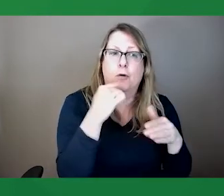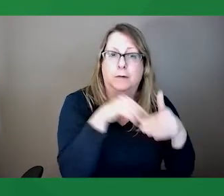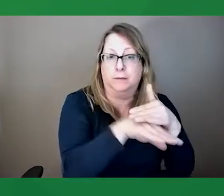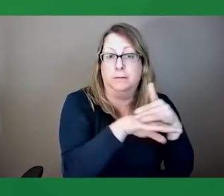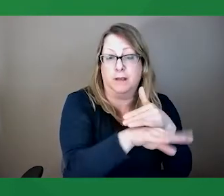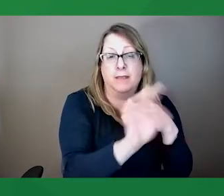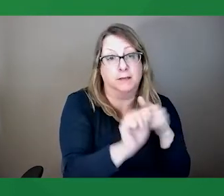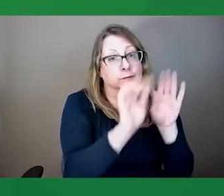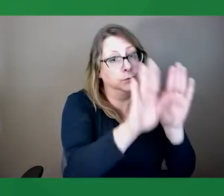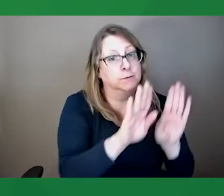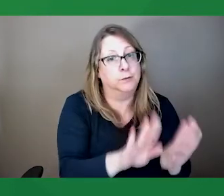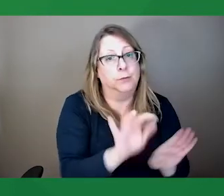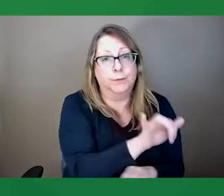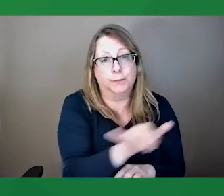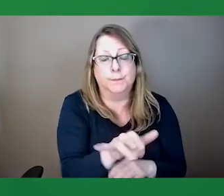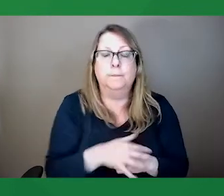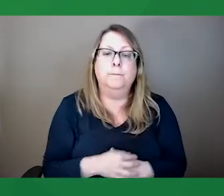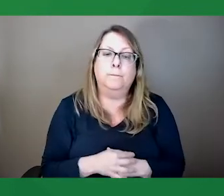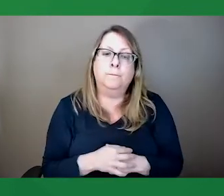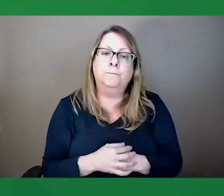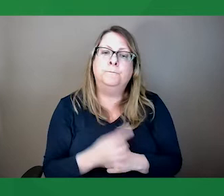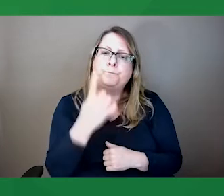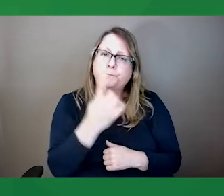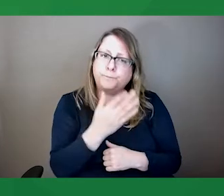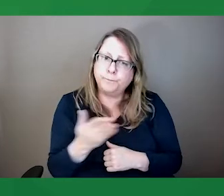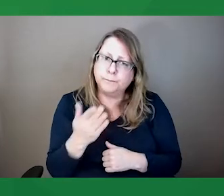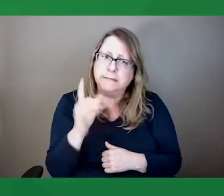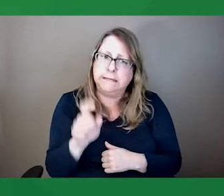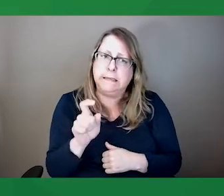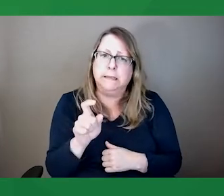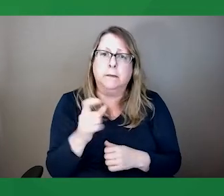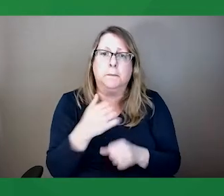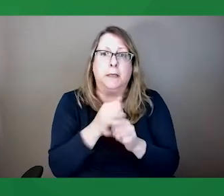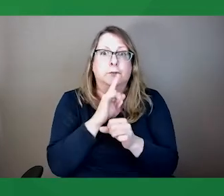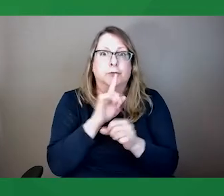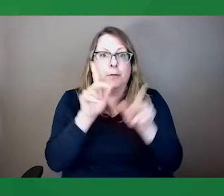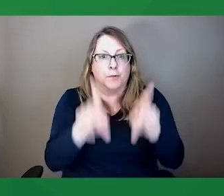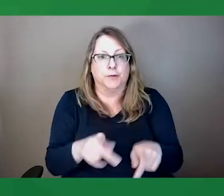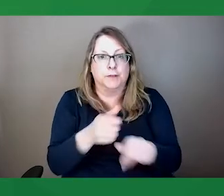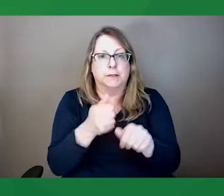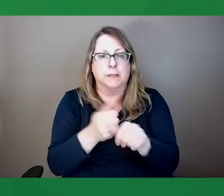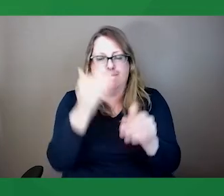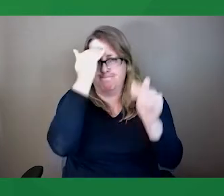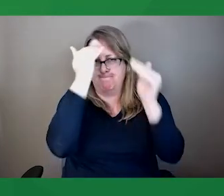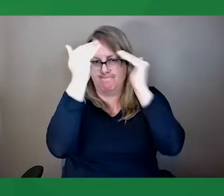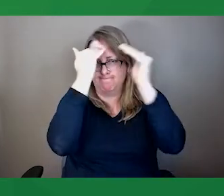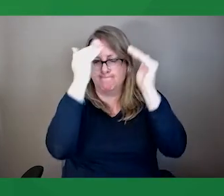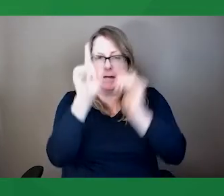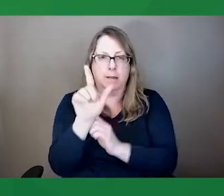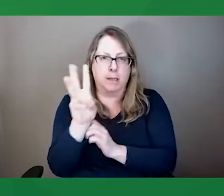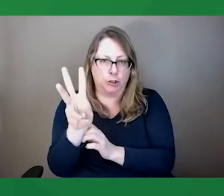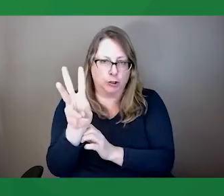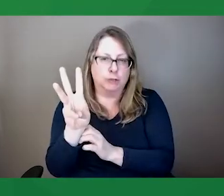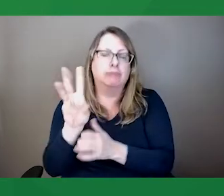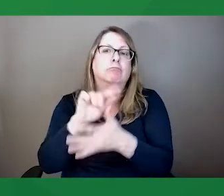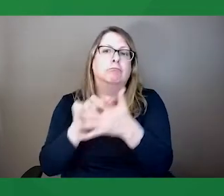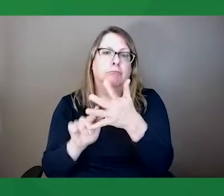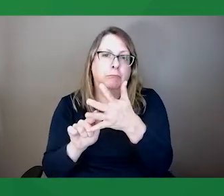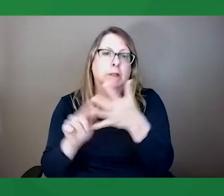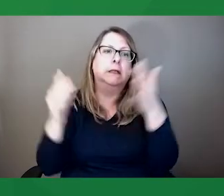But one of the things you want to do is for them to be familiar with legislation, for them to be familiar with different standards,